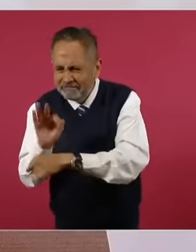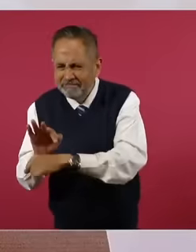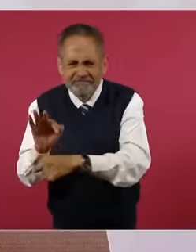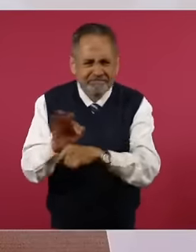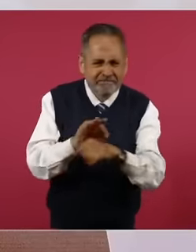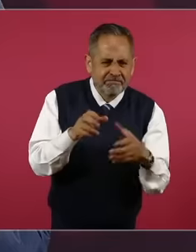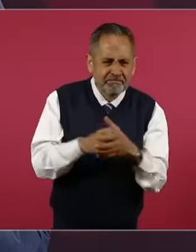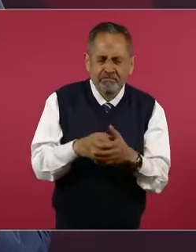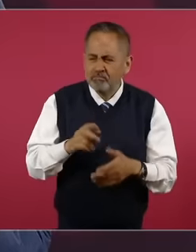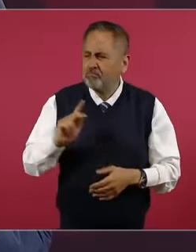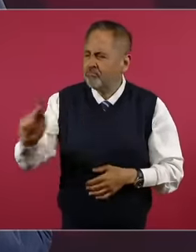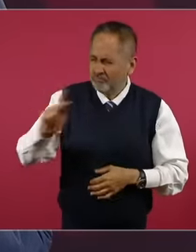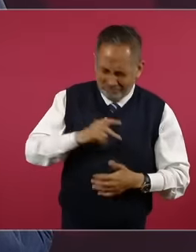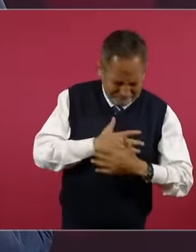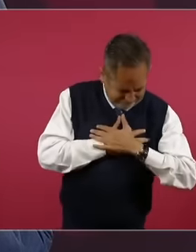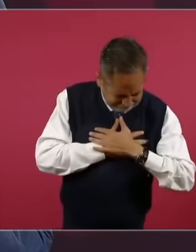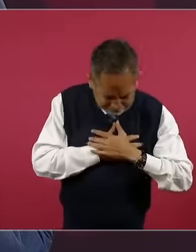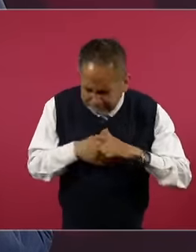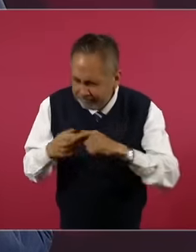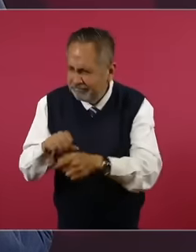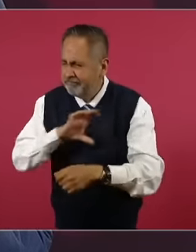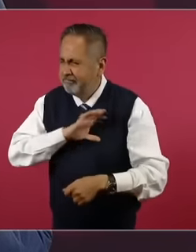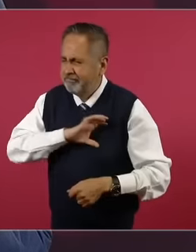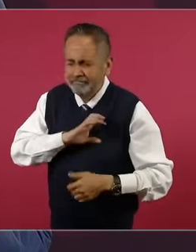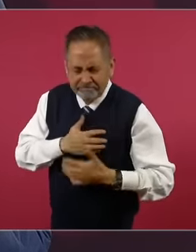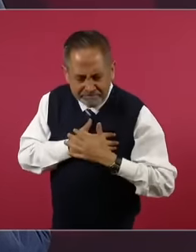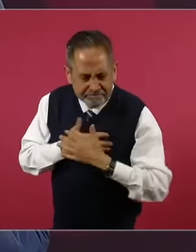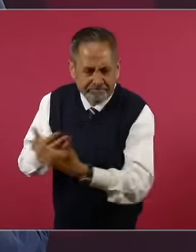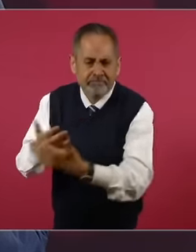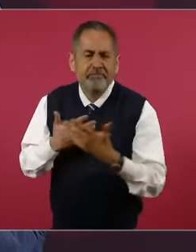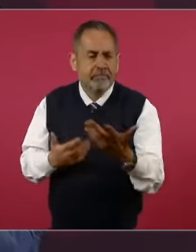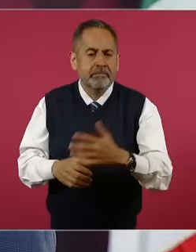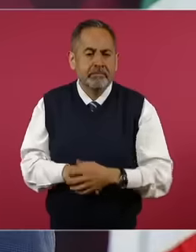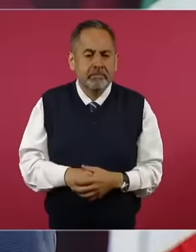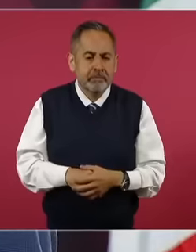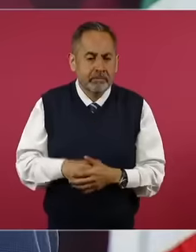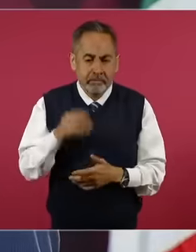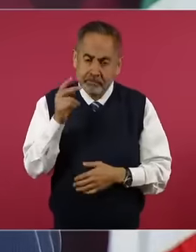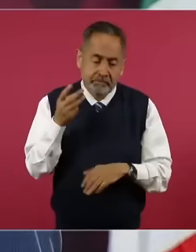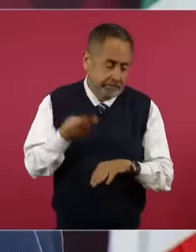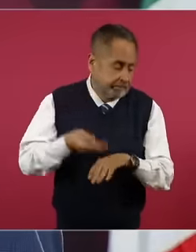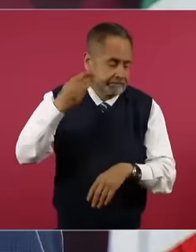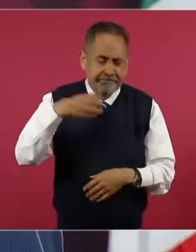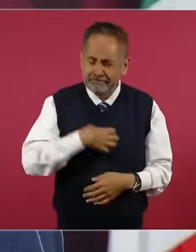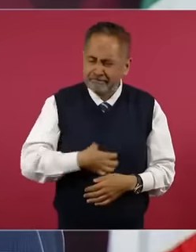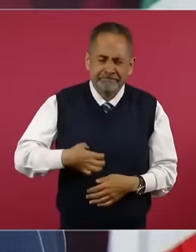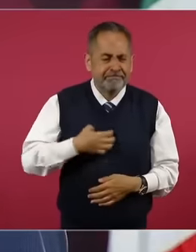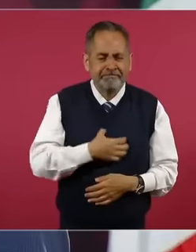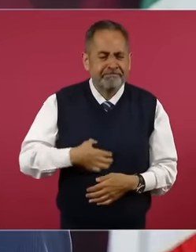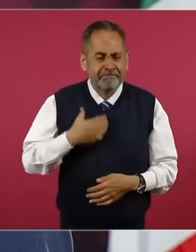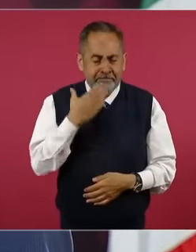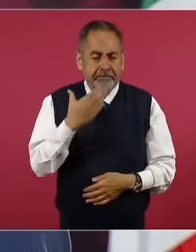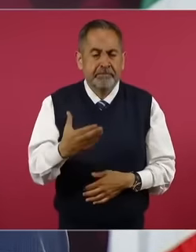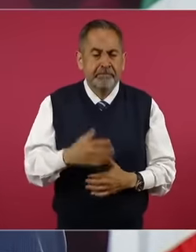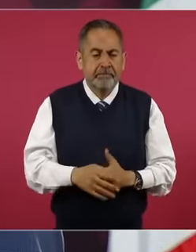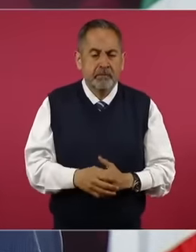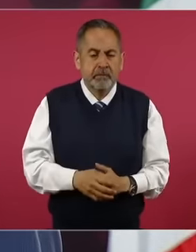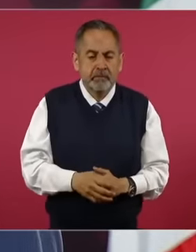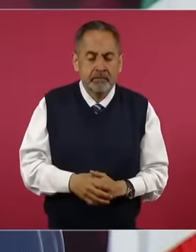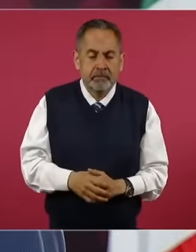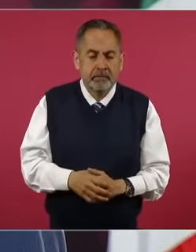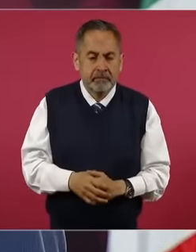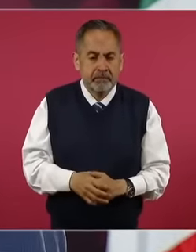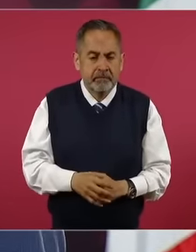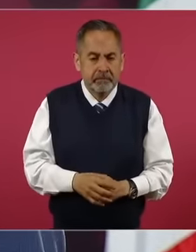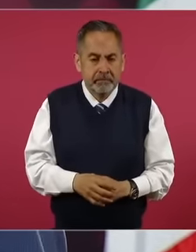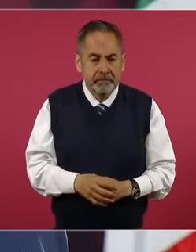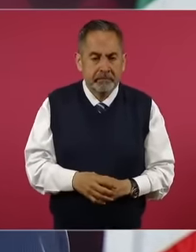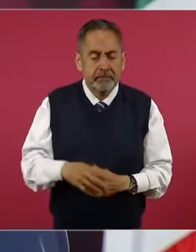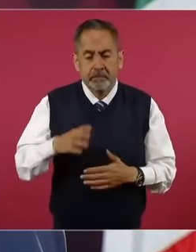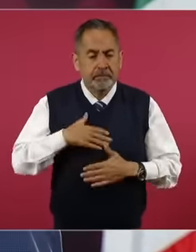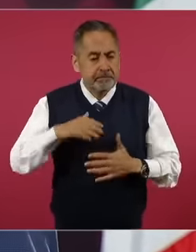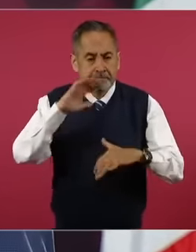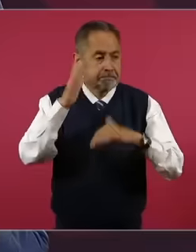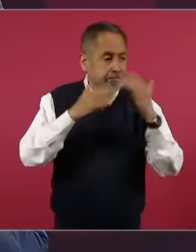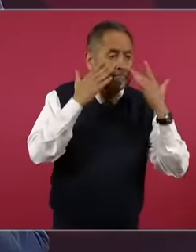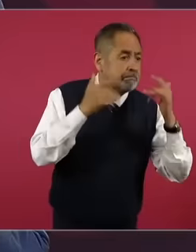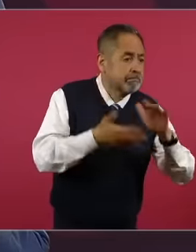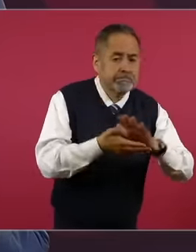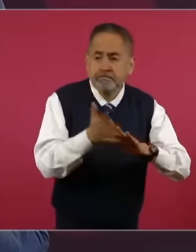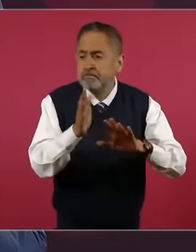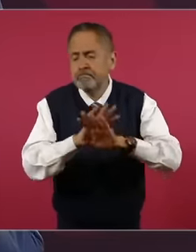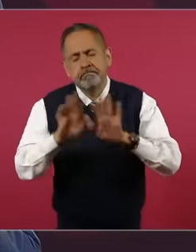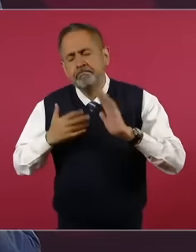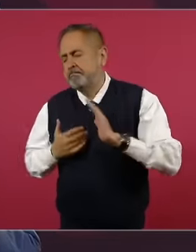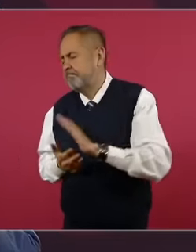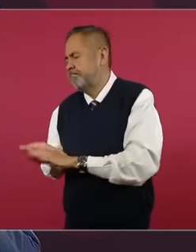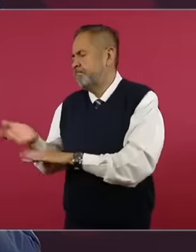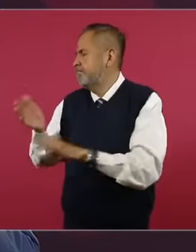Love of neighbor so I am very happy this one I leave calmly and it is